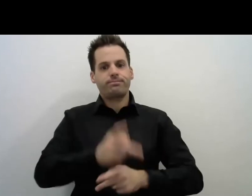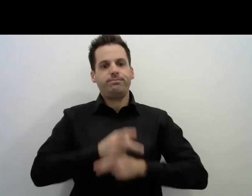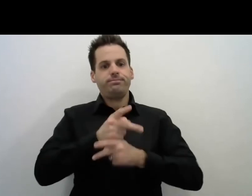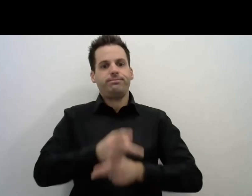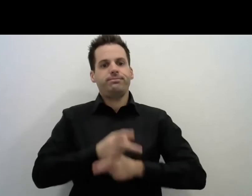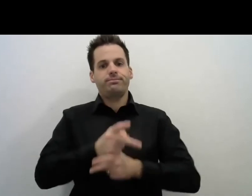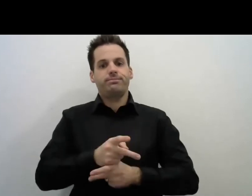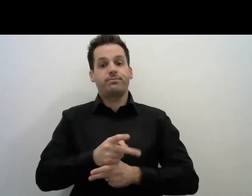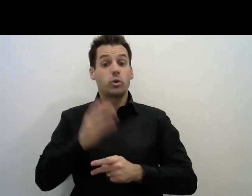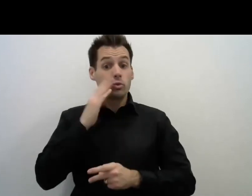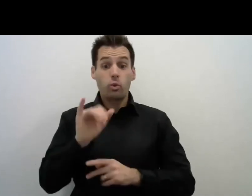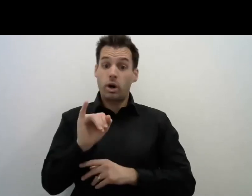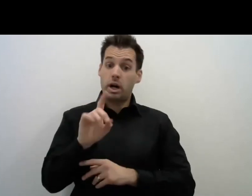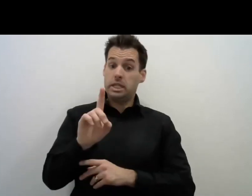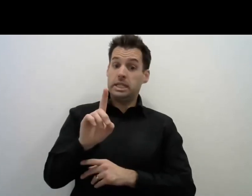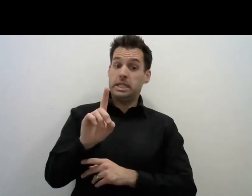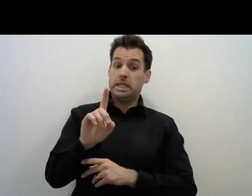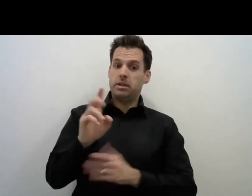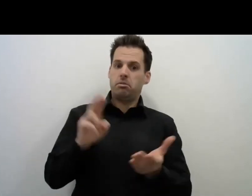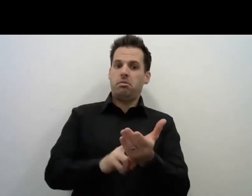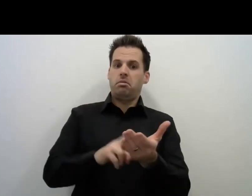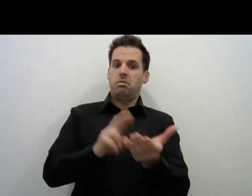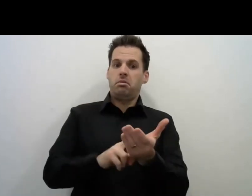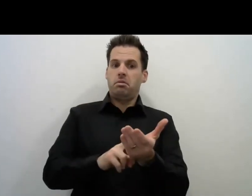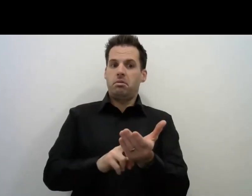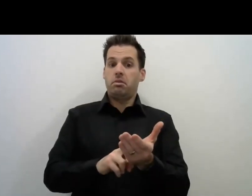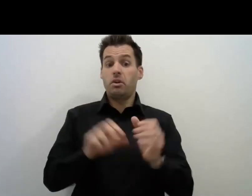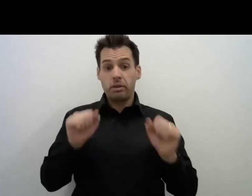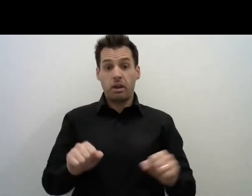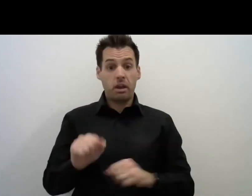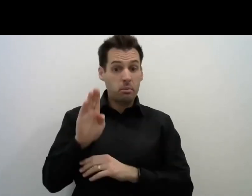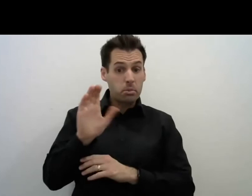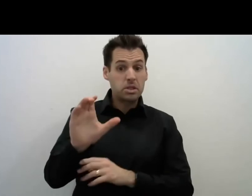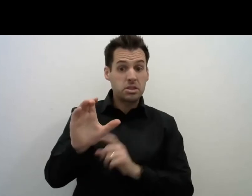registration issue all you need to do is look to british columbia where they with the best of